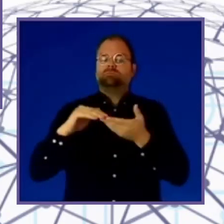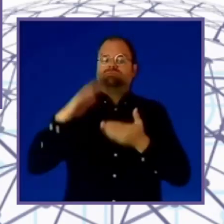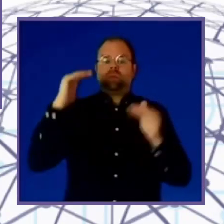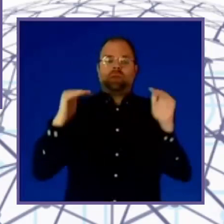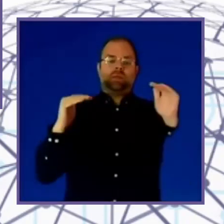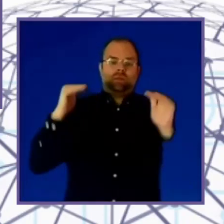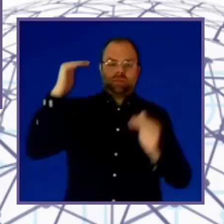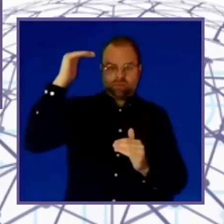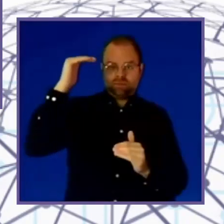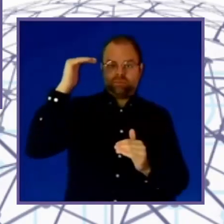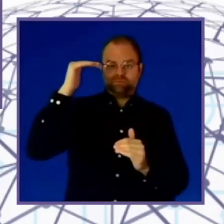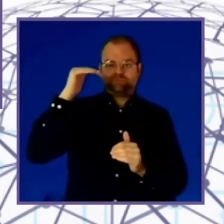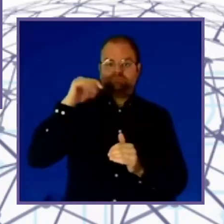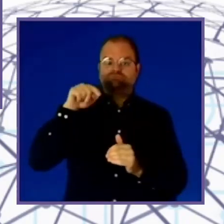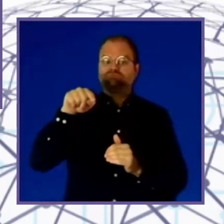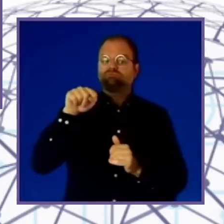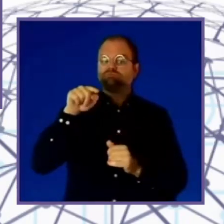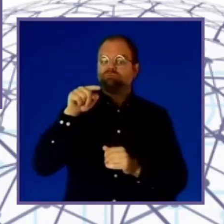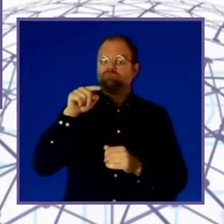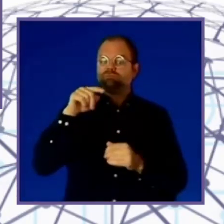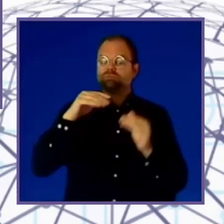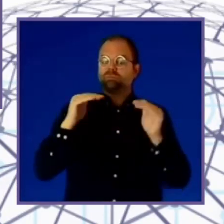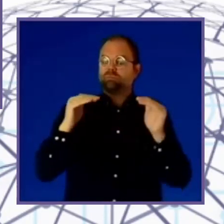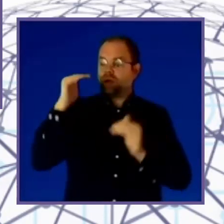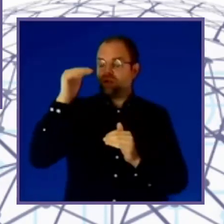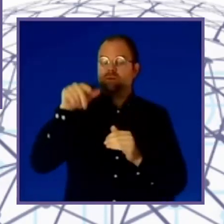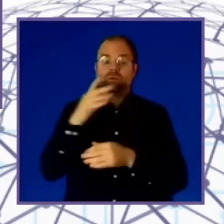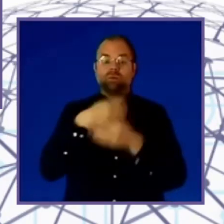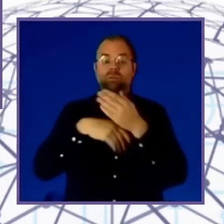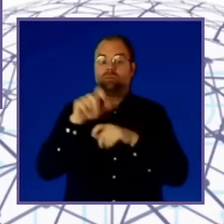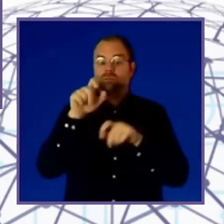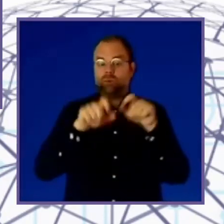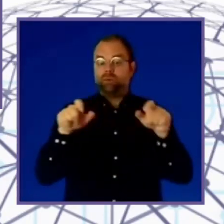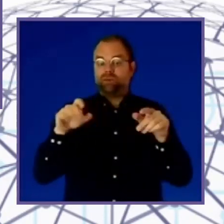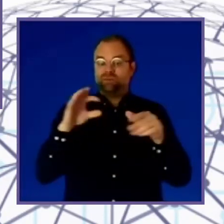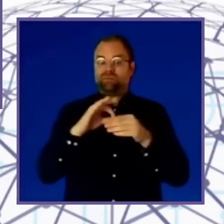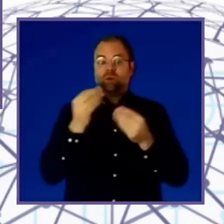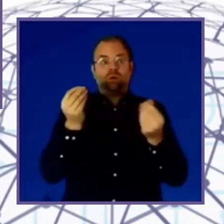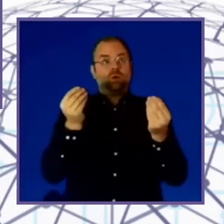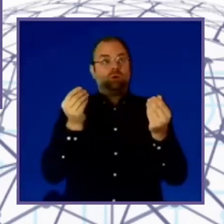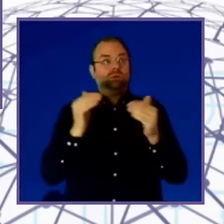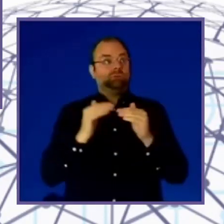environments. Anyone who wants to do a case study on this please contact me and I can give